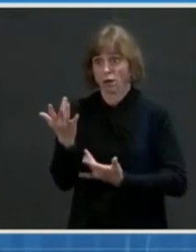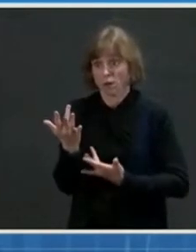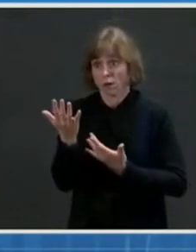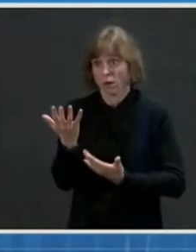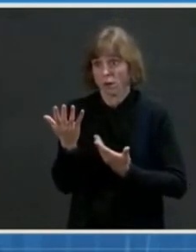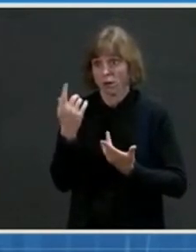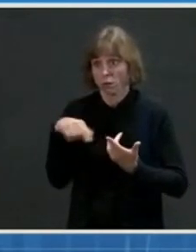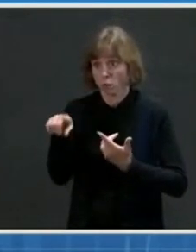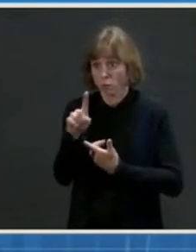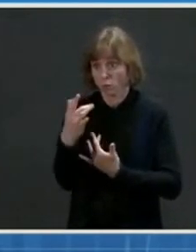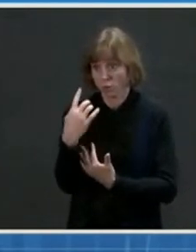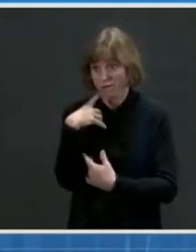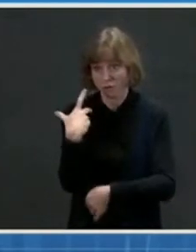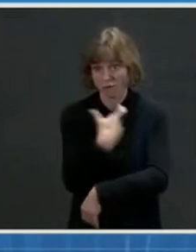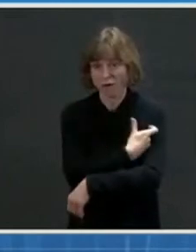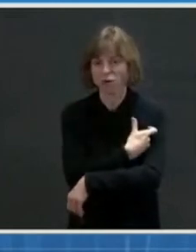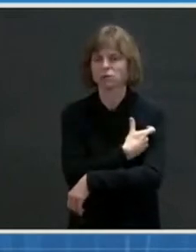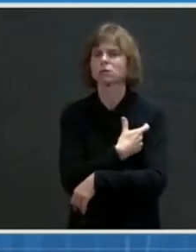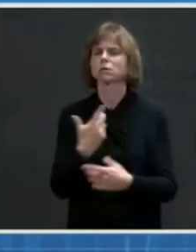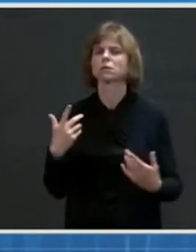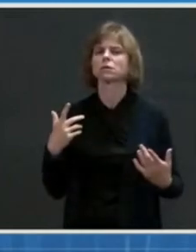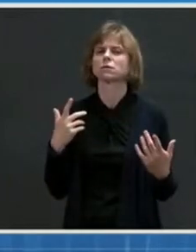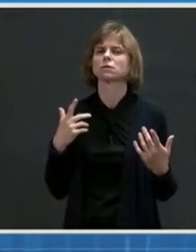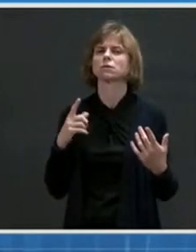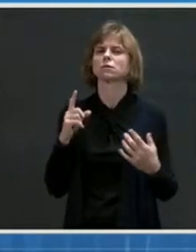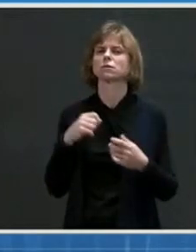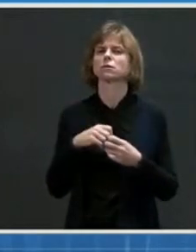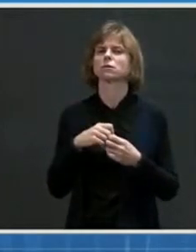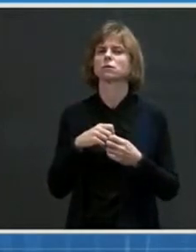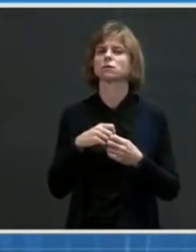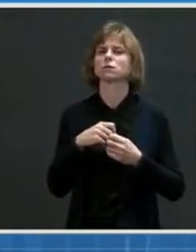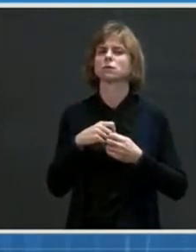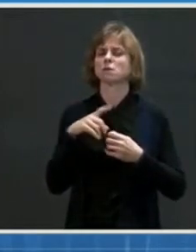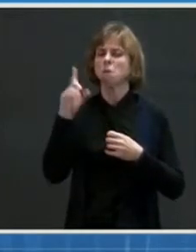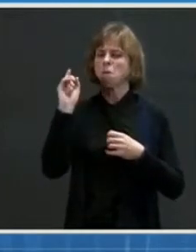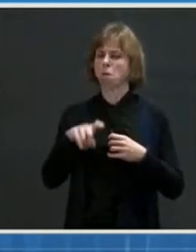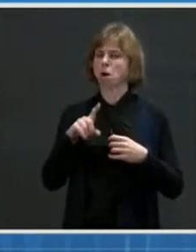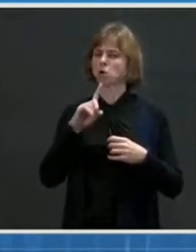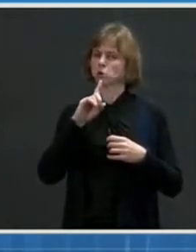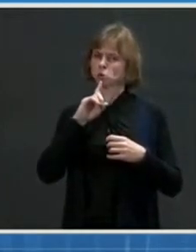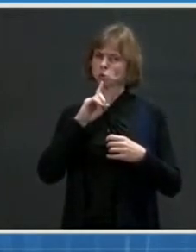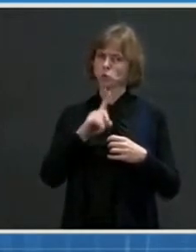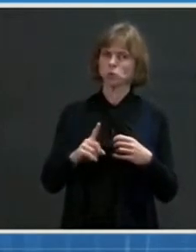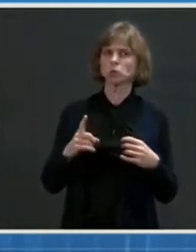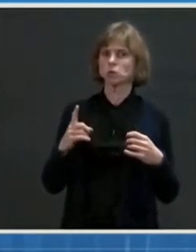AFTERALL, TODAY'S CHALLENGE OF VACCINATING THOSE WHO ARE WAITING, MUST BE ACCOMPANIED BY